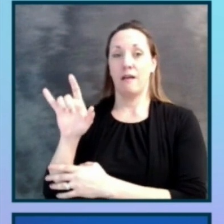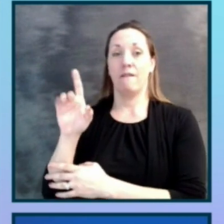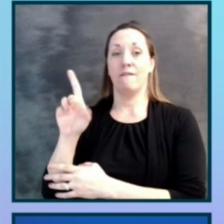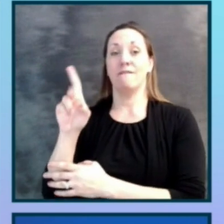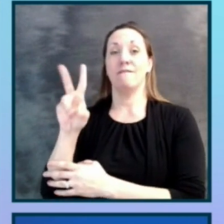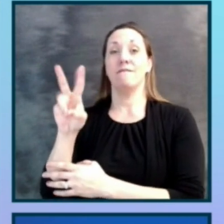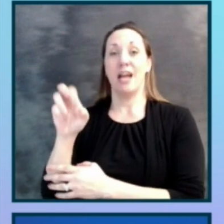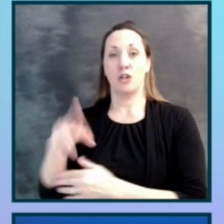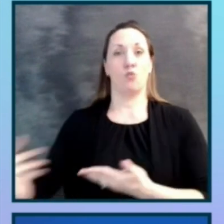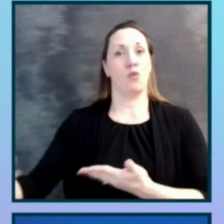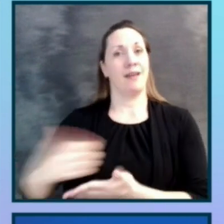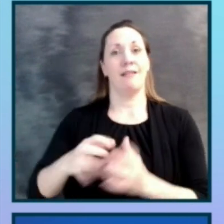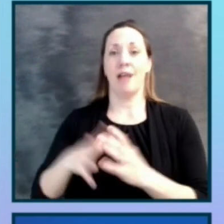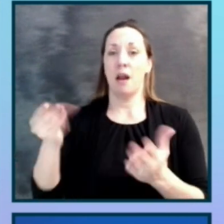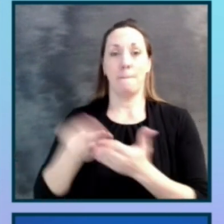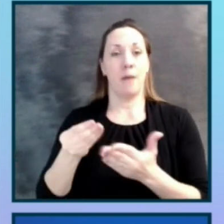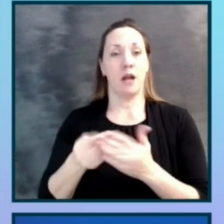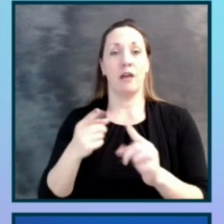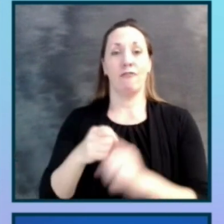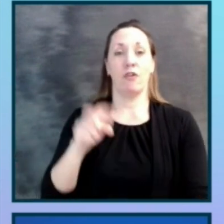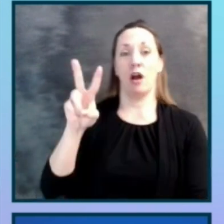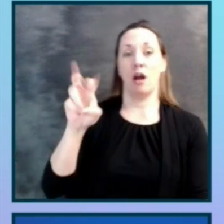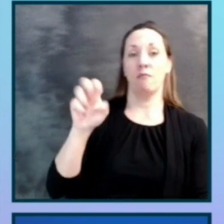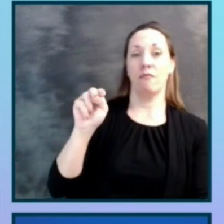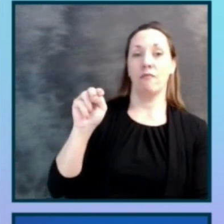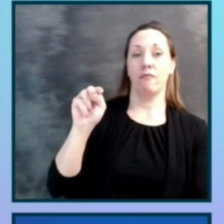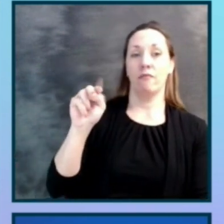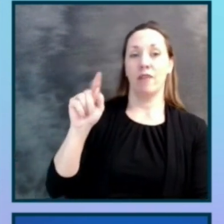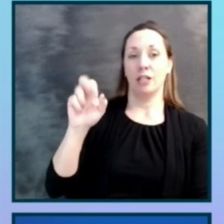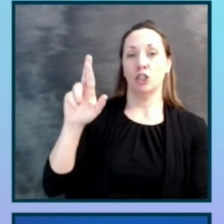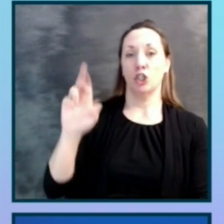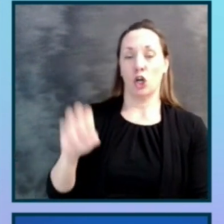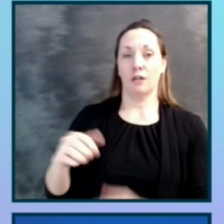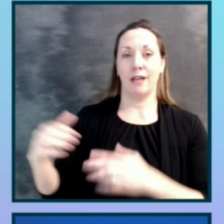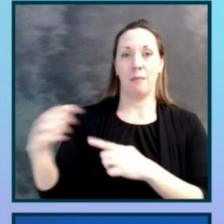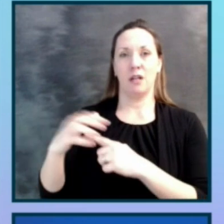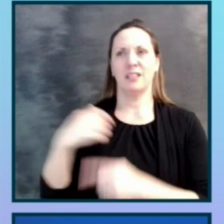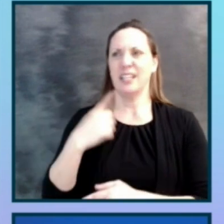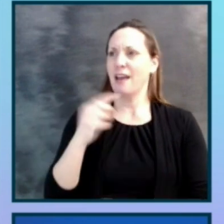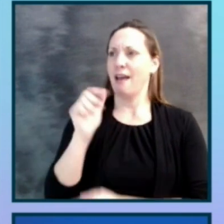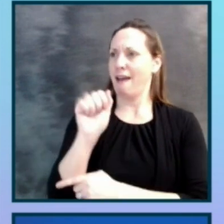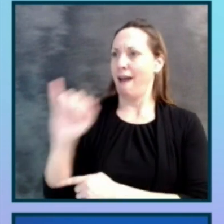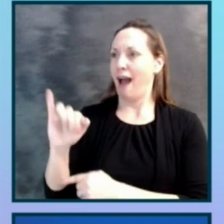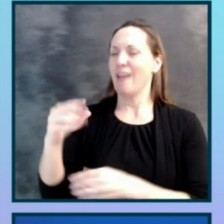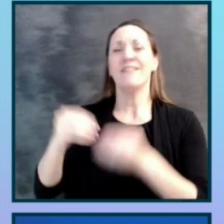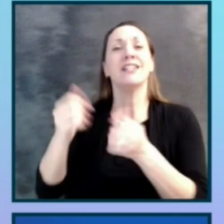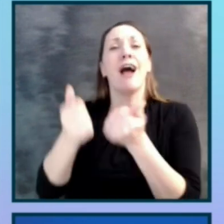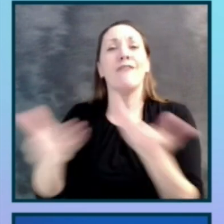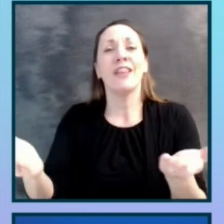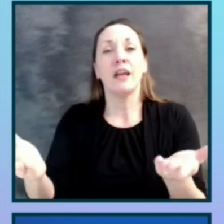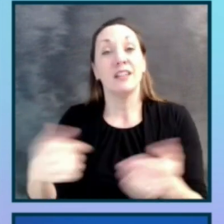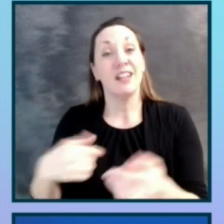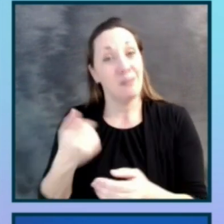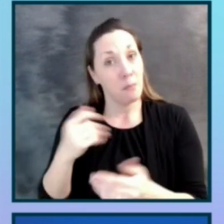of money from venture capitalists and they came out promising that AI fixes everything. And the community really jumped down their throats,